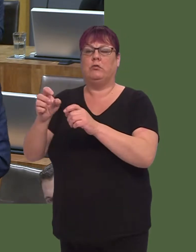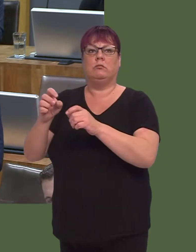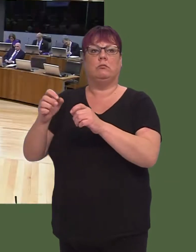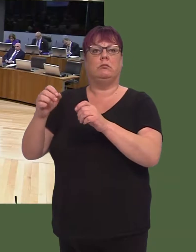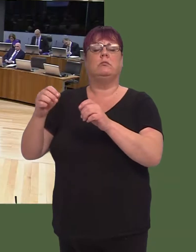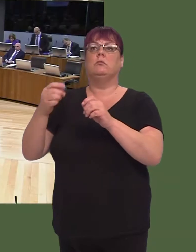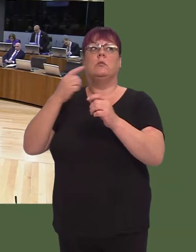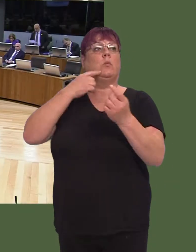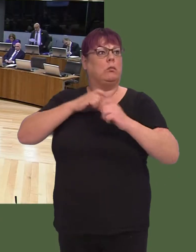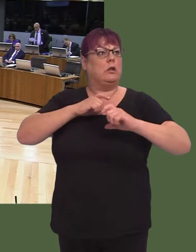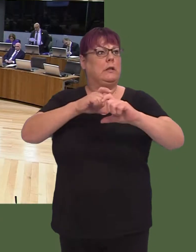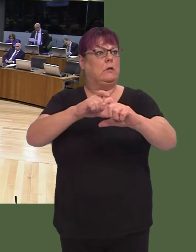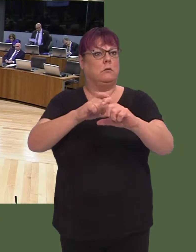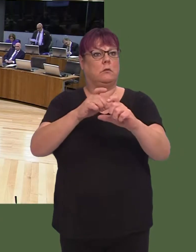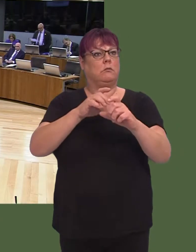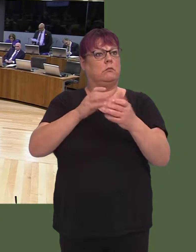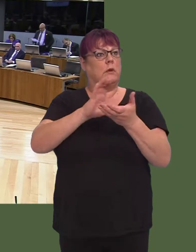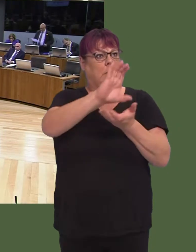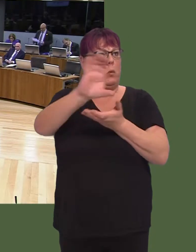Mohammad Asghar (Oscar) AM: Thank you very much for the reply, First Minister.